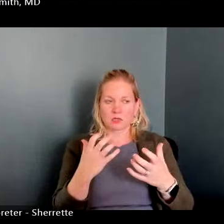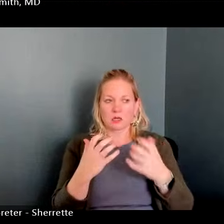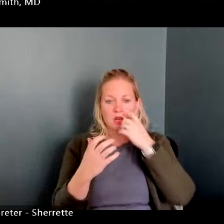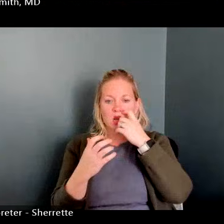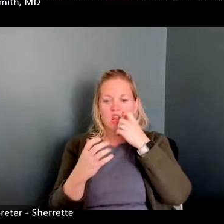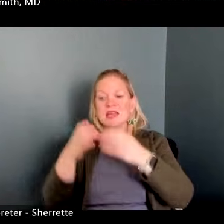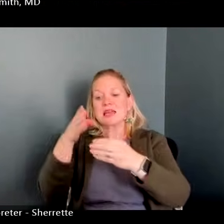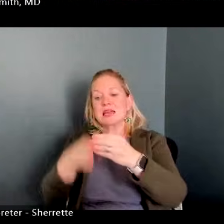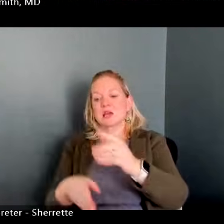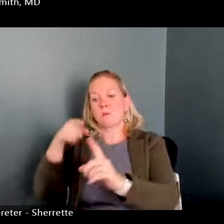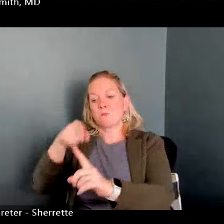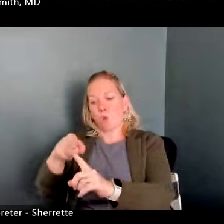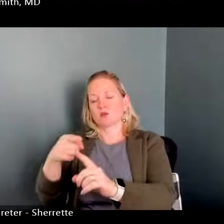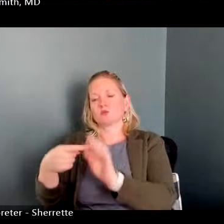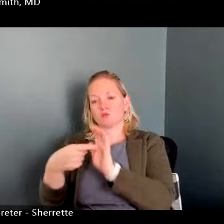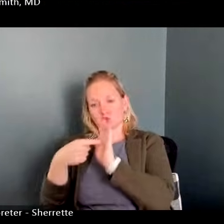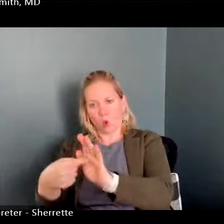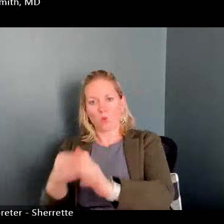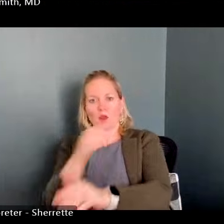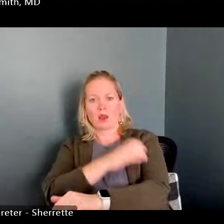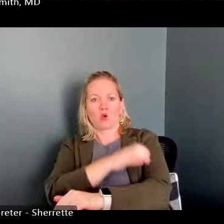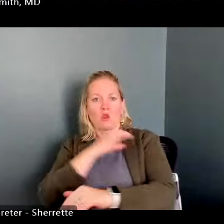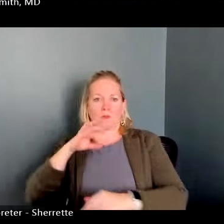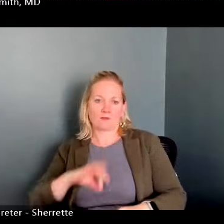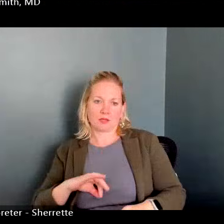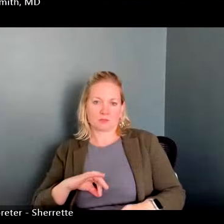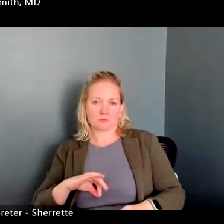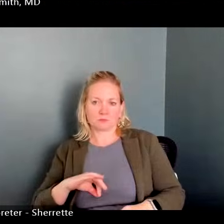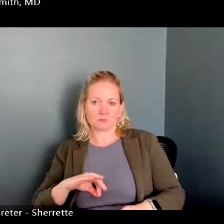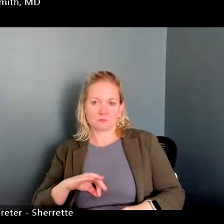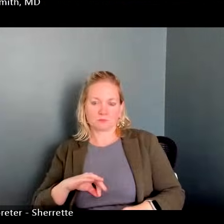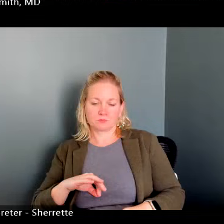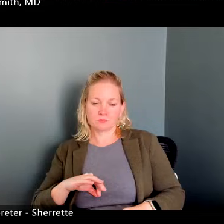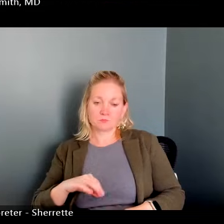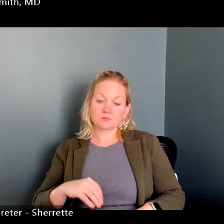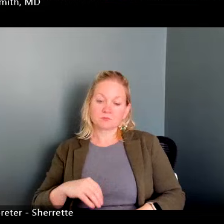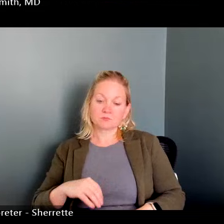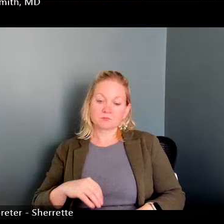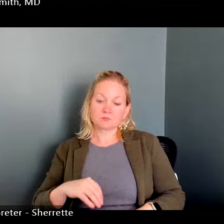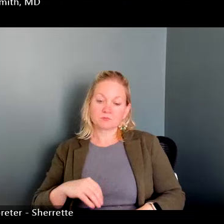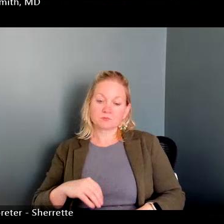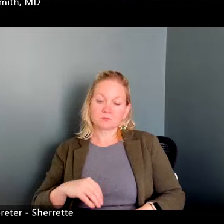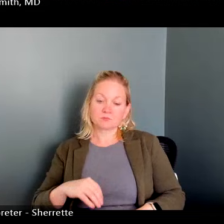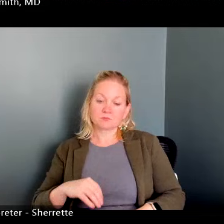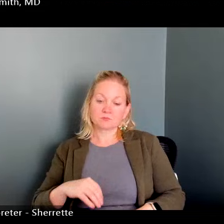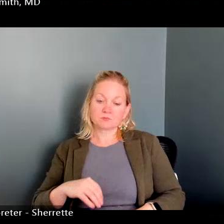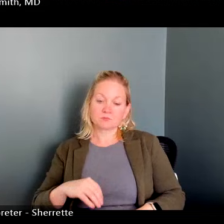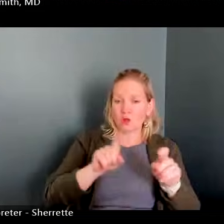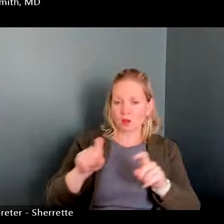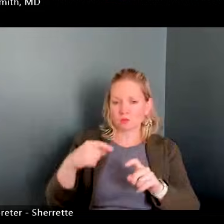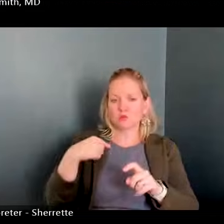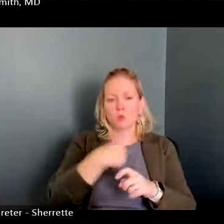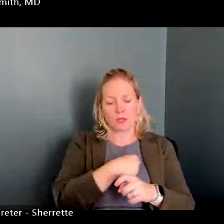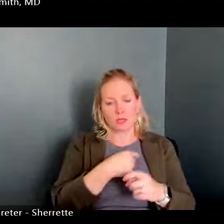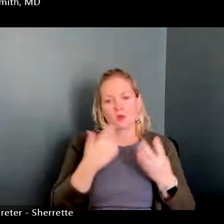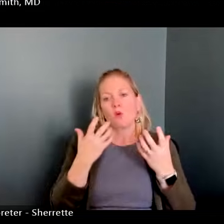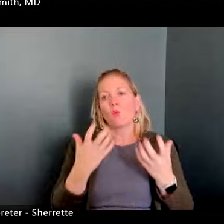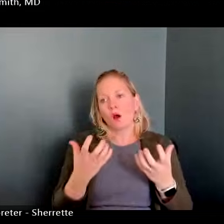clinical benefit. So, for these trials, we wanted to look at, you know, are the vaso-occlusive